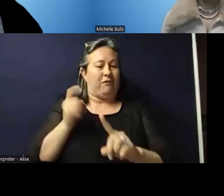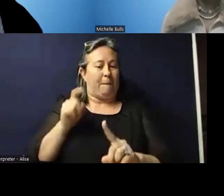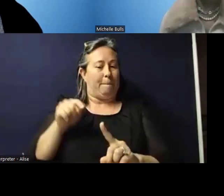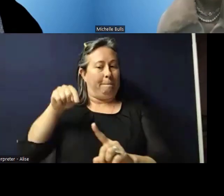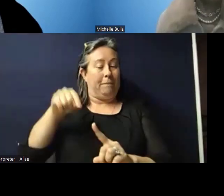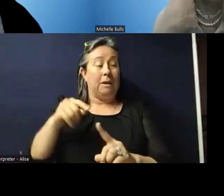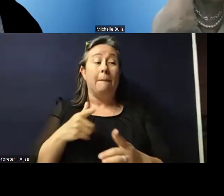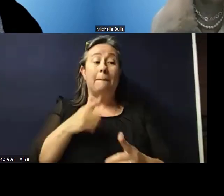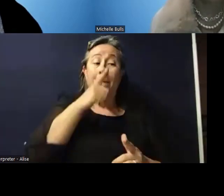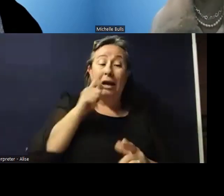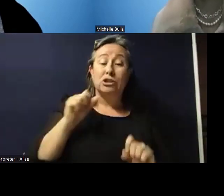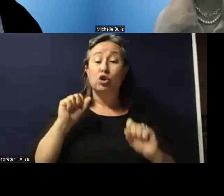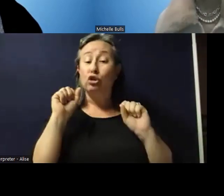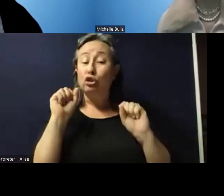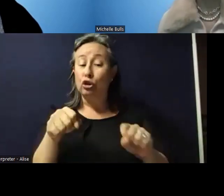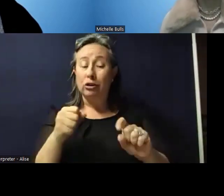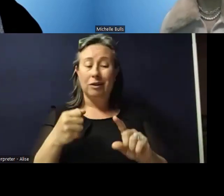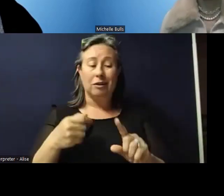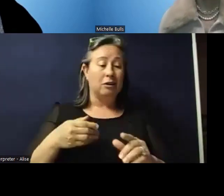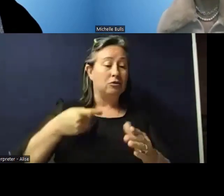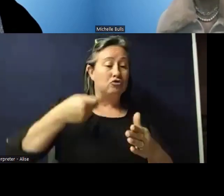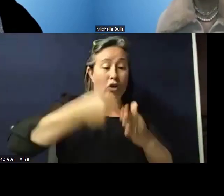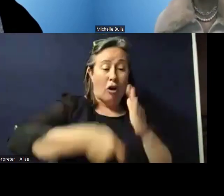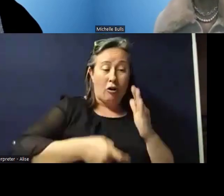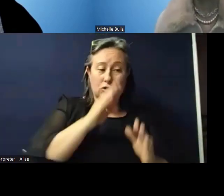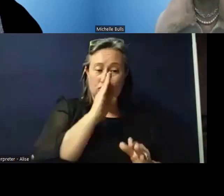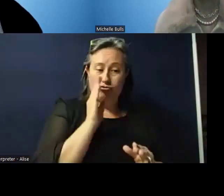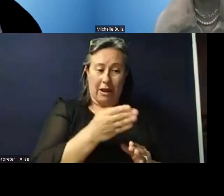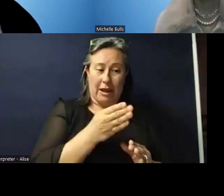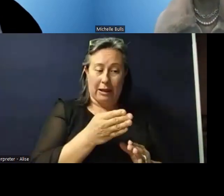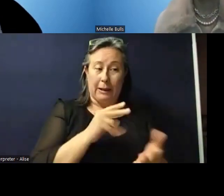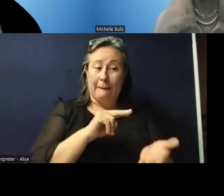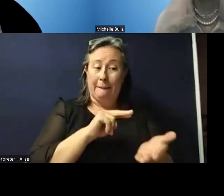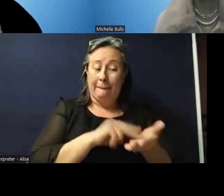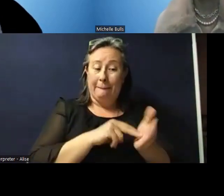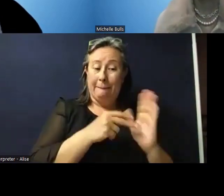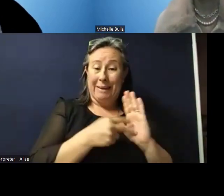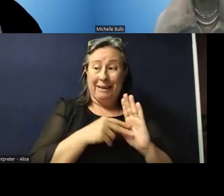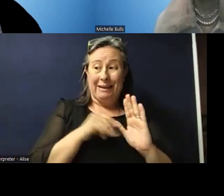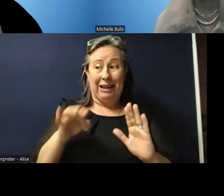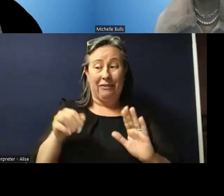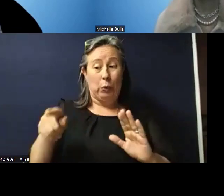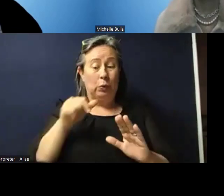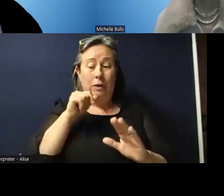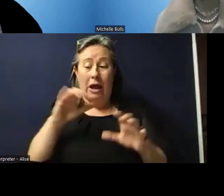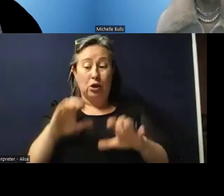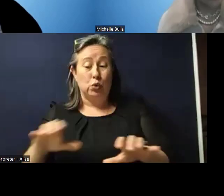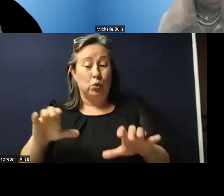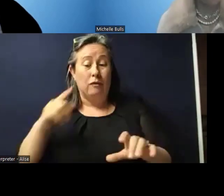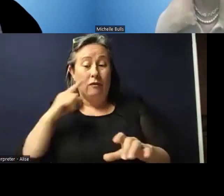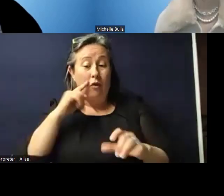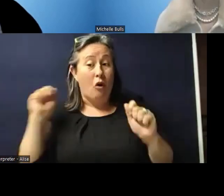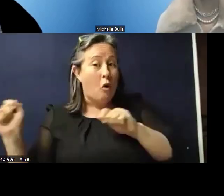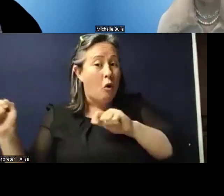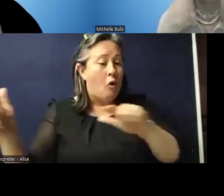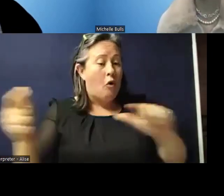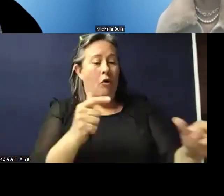as a direct cost or request to charge that as a direct cost as an NIH award, if you're not doing that for all awards, you shouldn't do that.